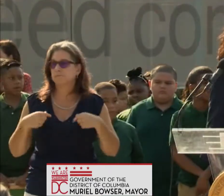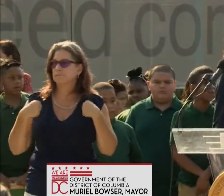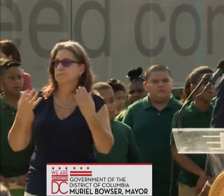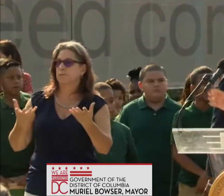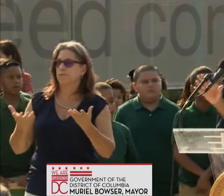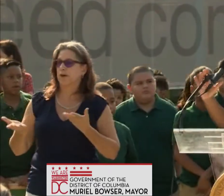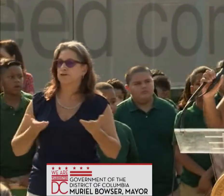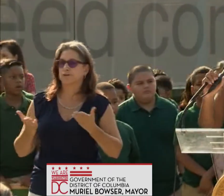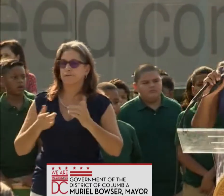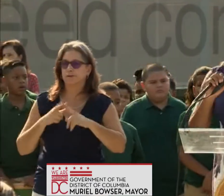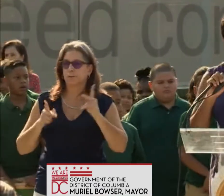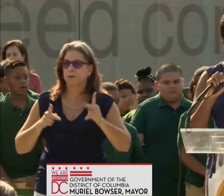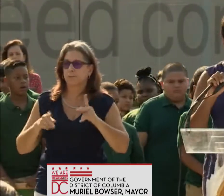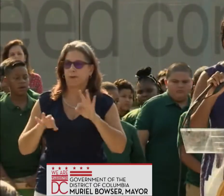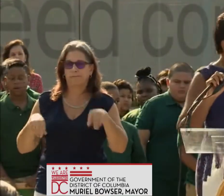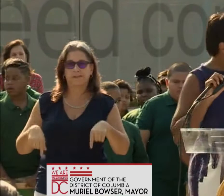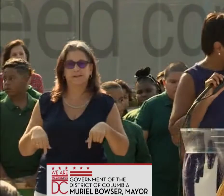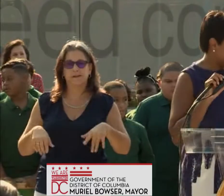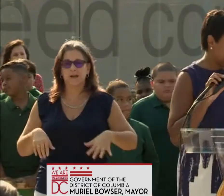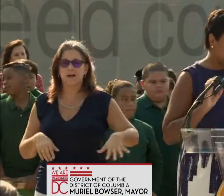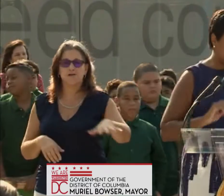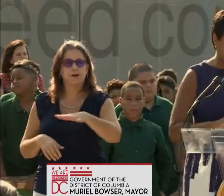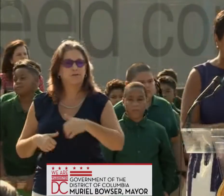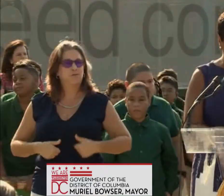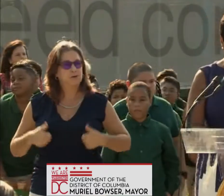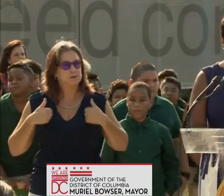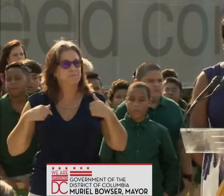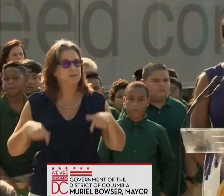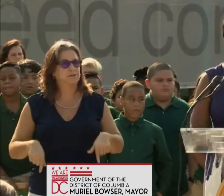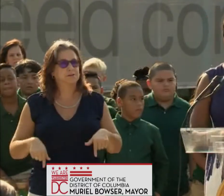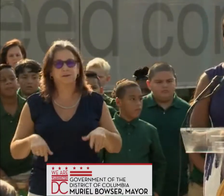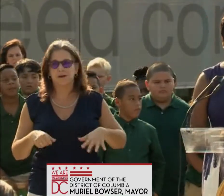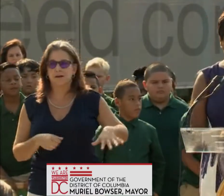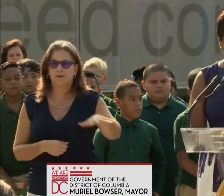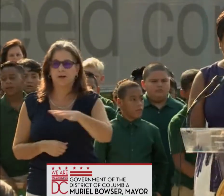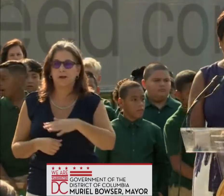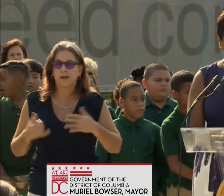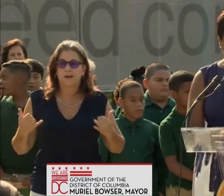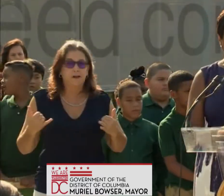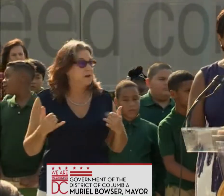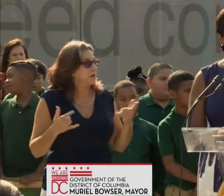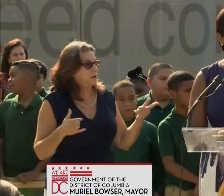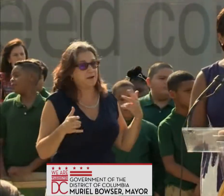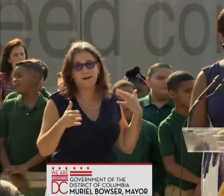you okay boys the girls we're getting down to the end because we want you to